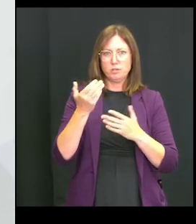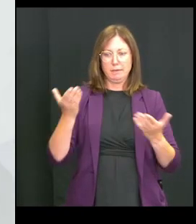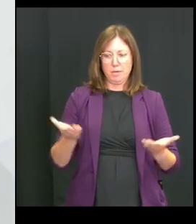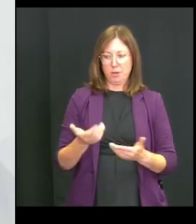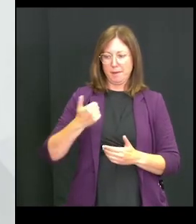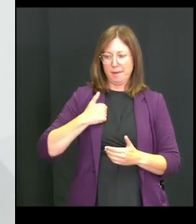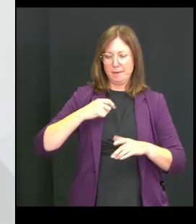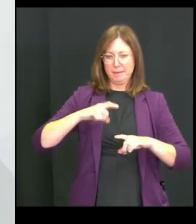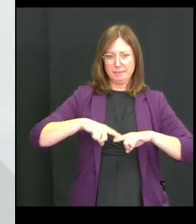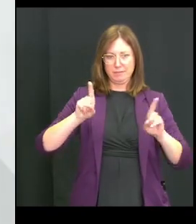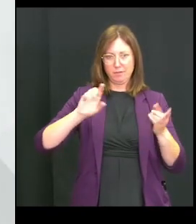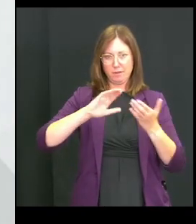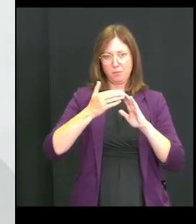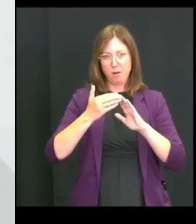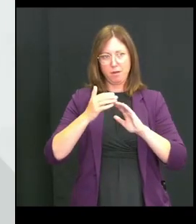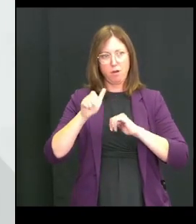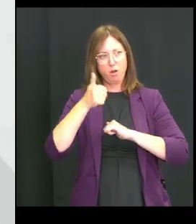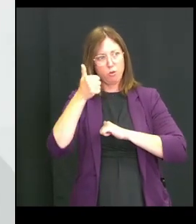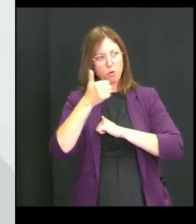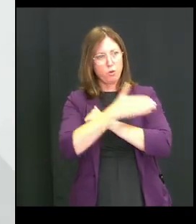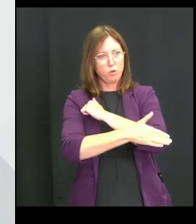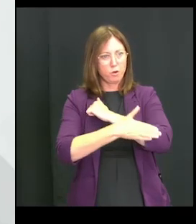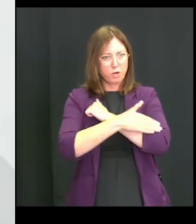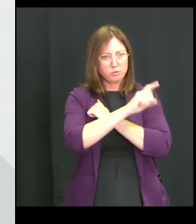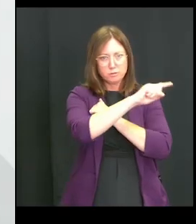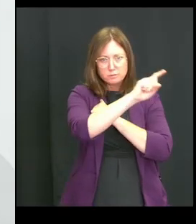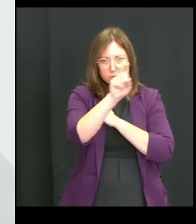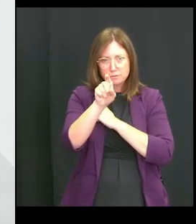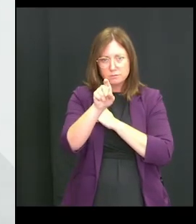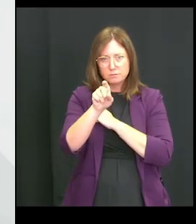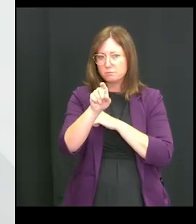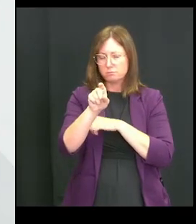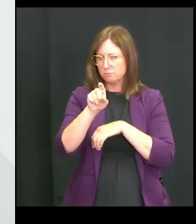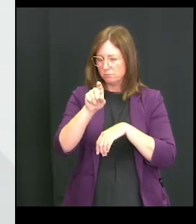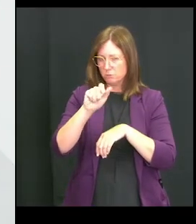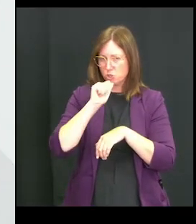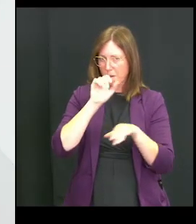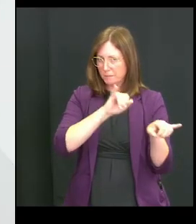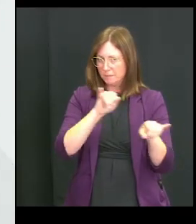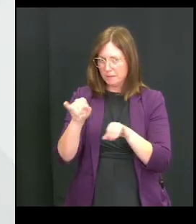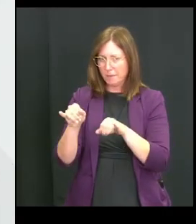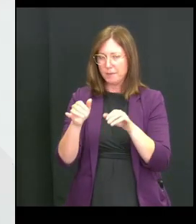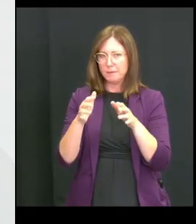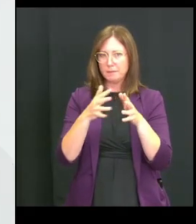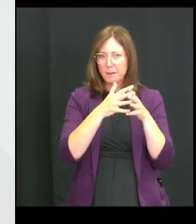than in other parts of the world, definitely not like it is in the United States, or some of the Latin American countries.